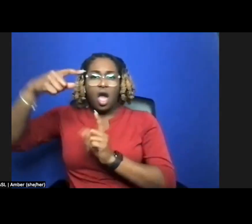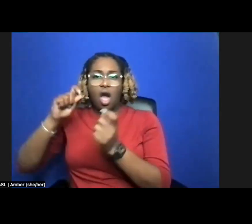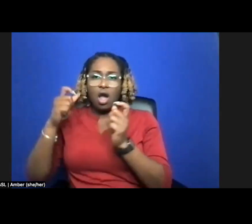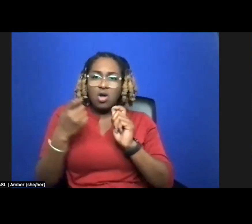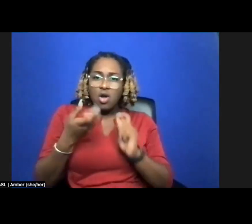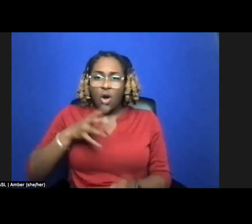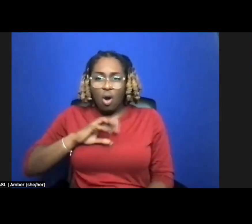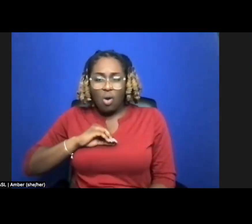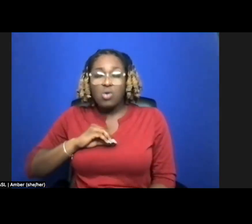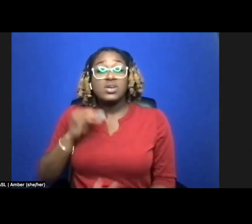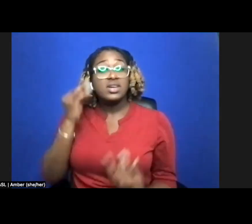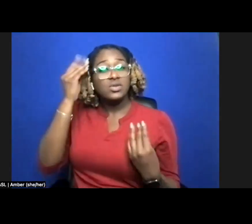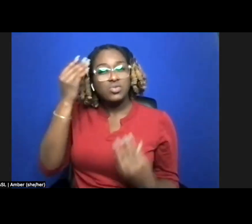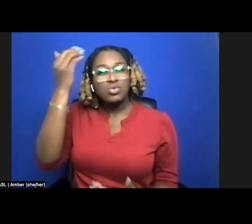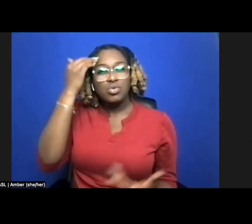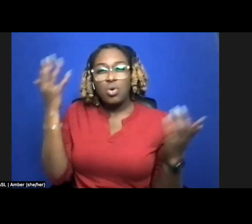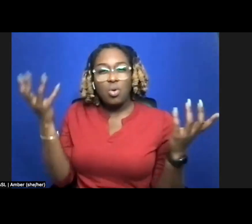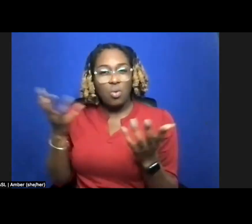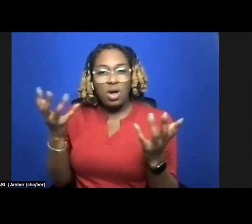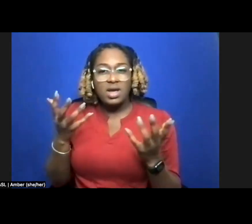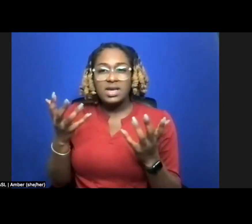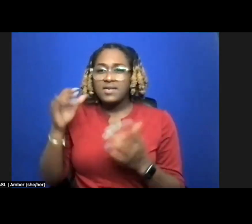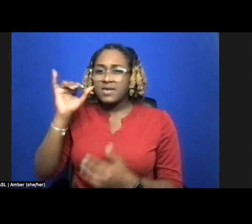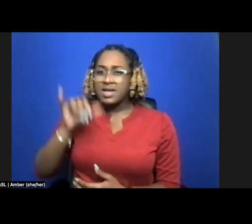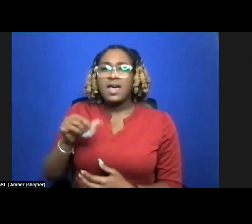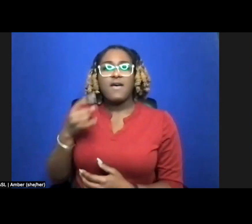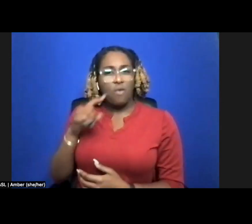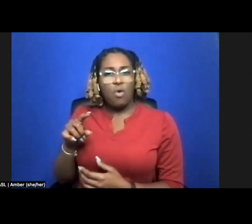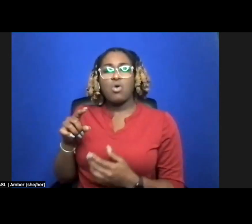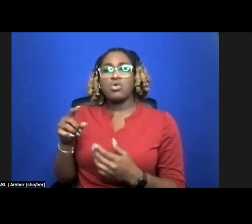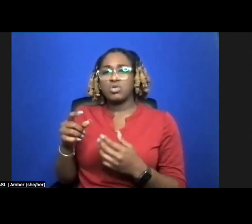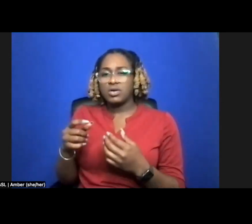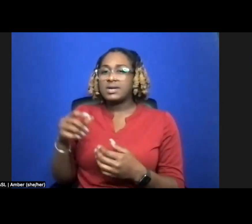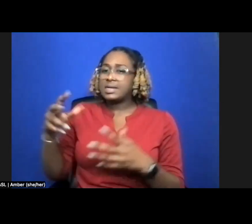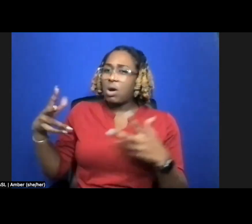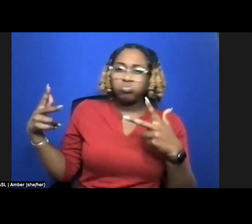knowing what it is to charge forth, accumulating in collision. consider: